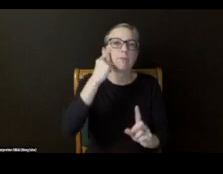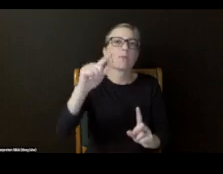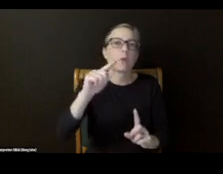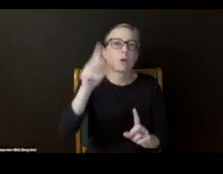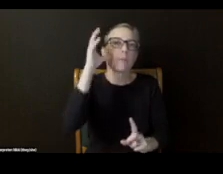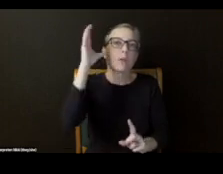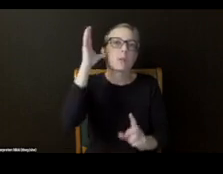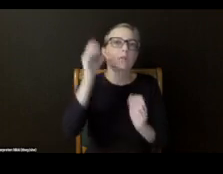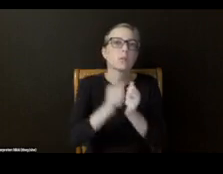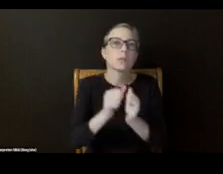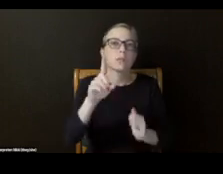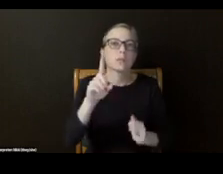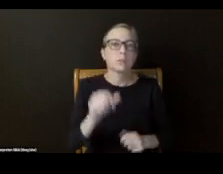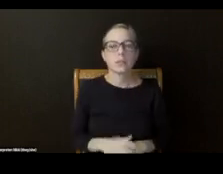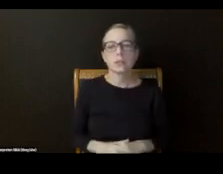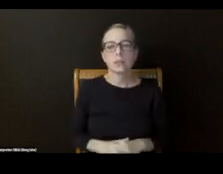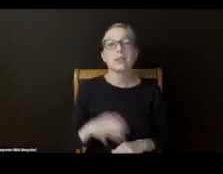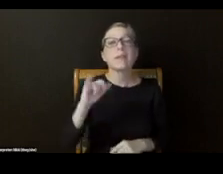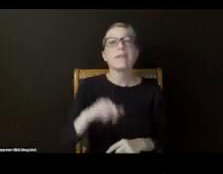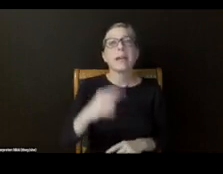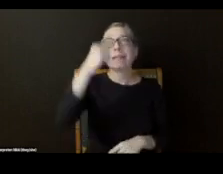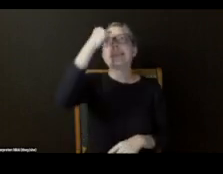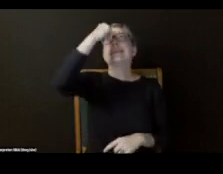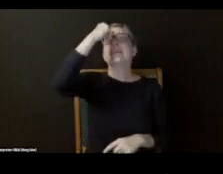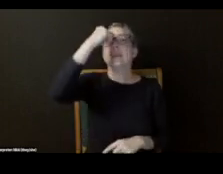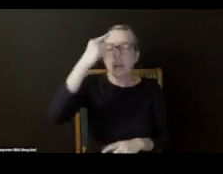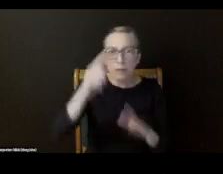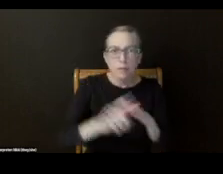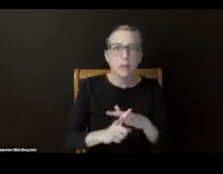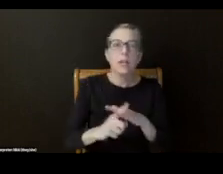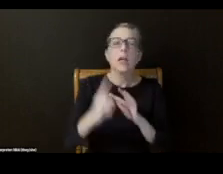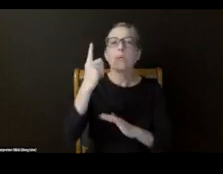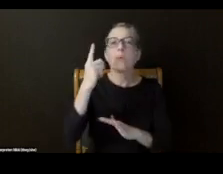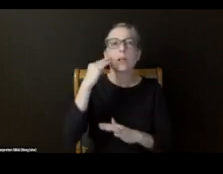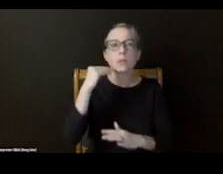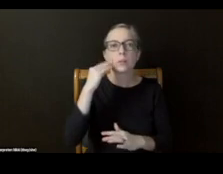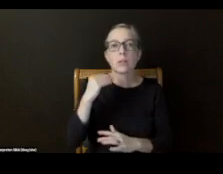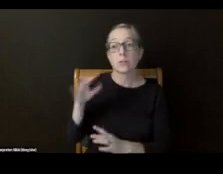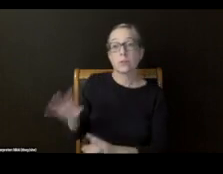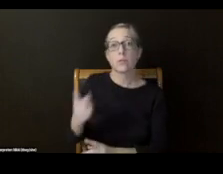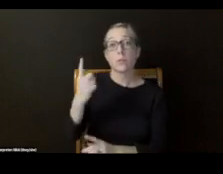this woman's experience who is blind. And her child go to a school,